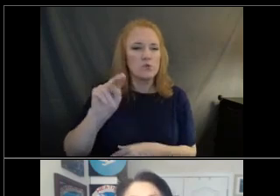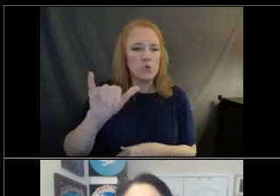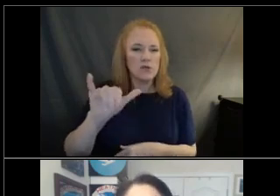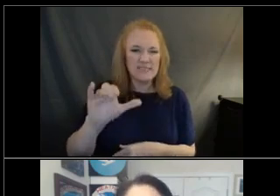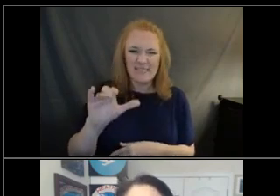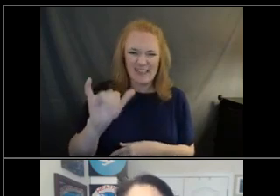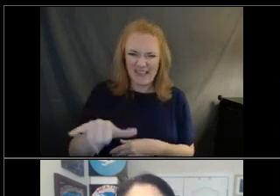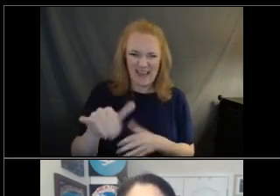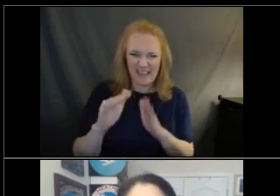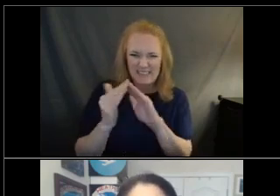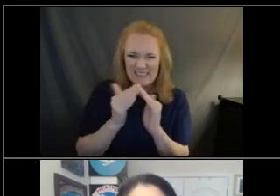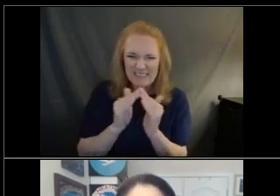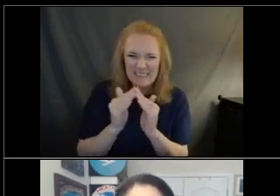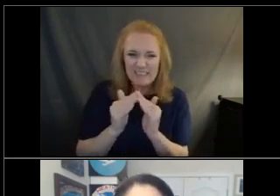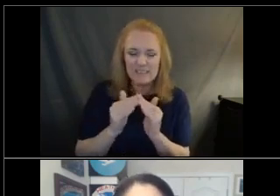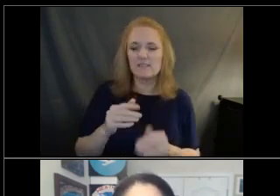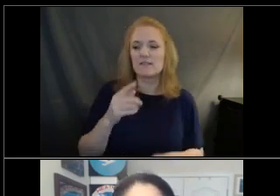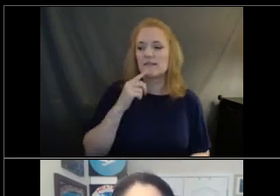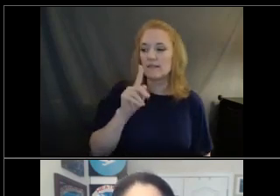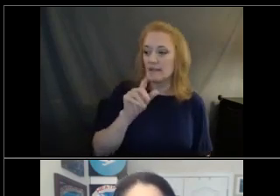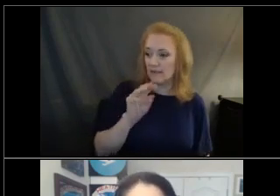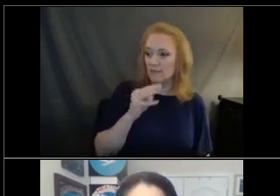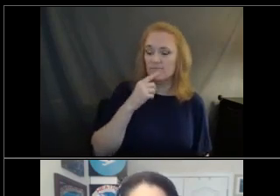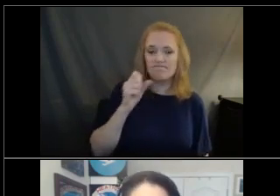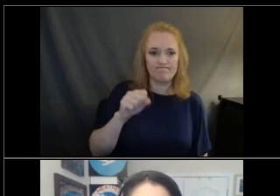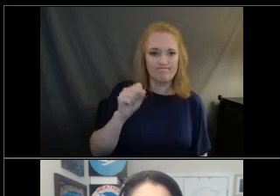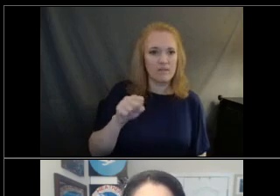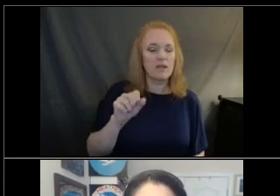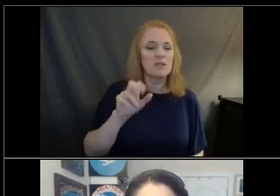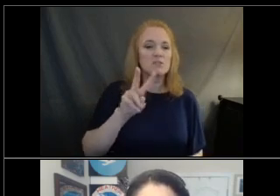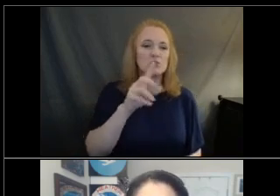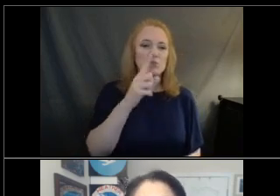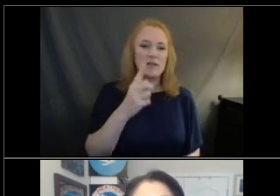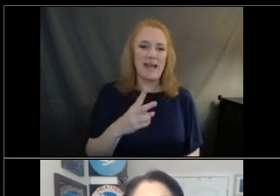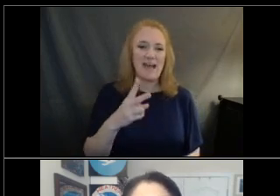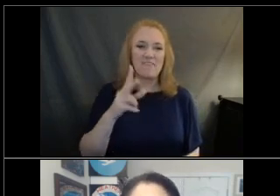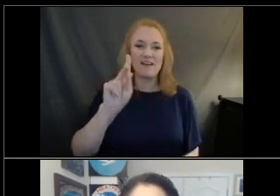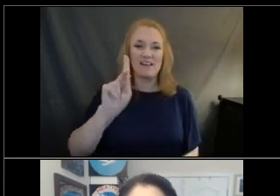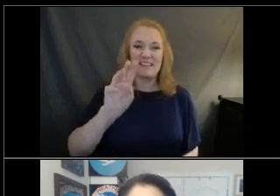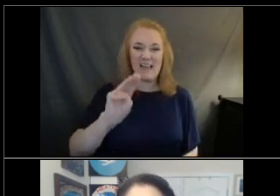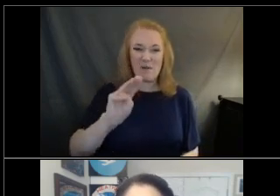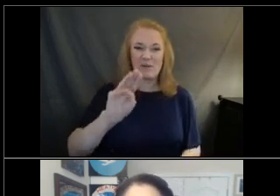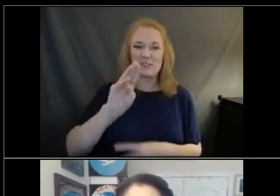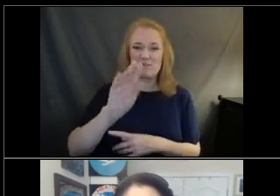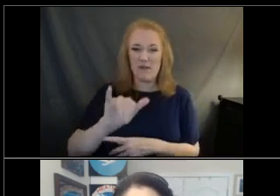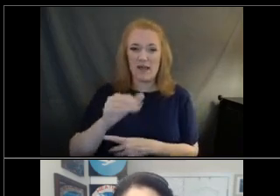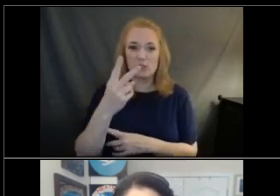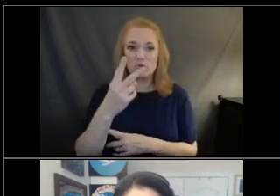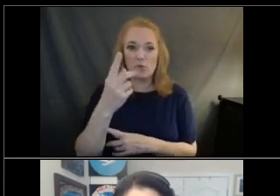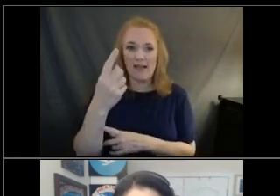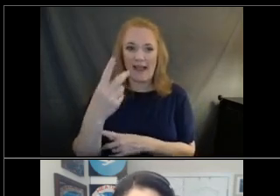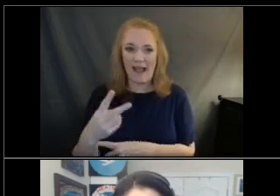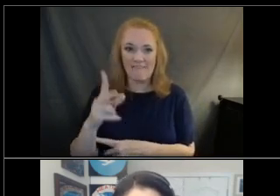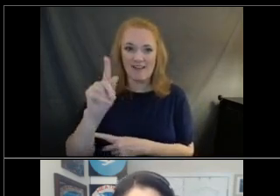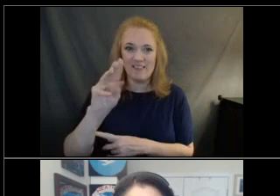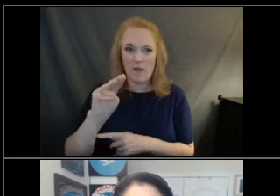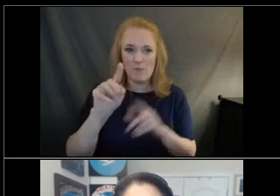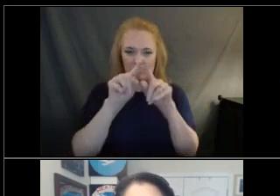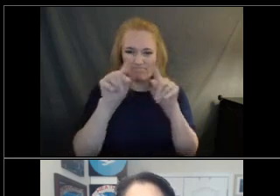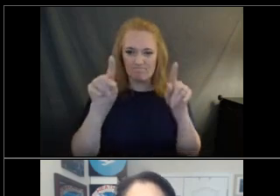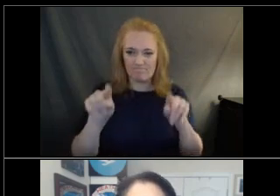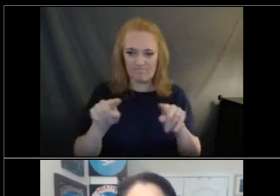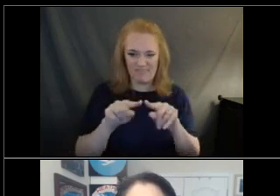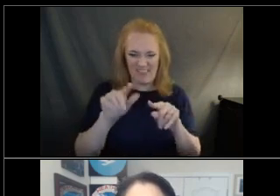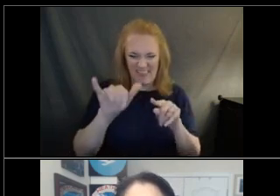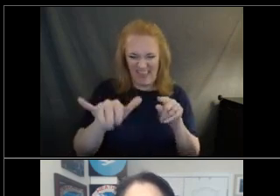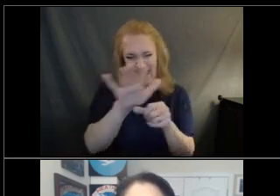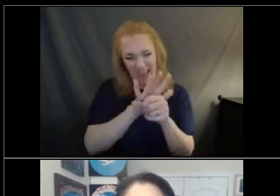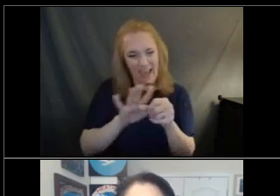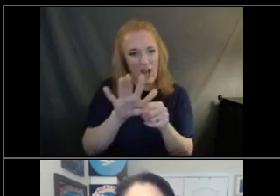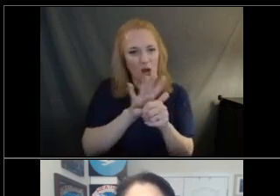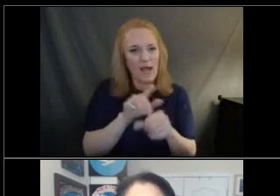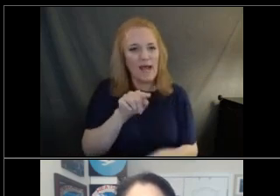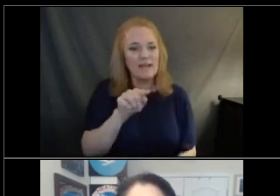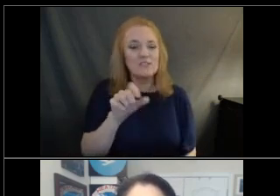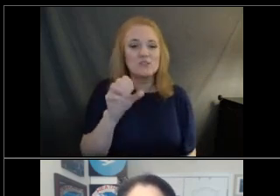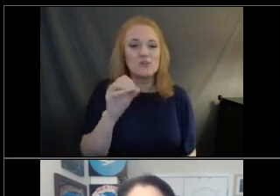So all our forecasts do occur on a 2.5 by 2.5 kilometer grid and through, especially if a office